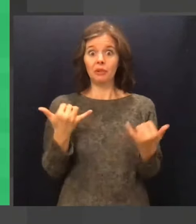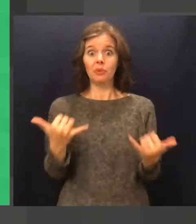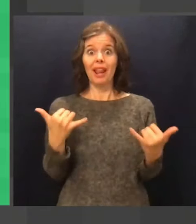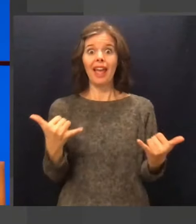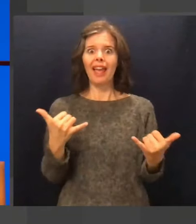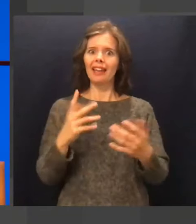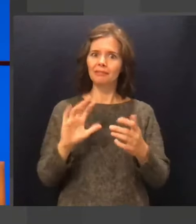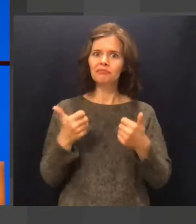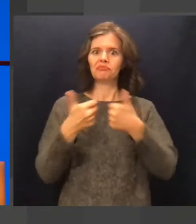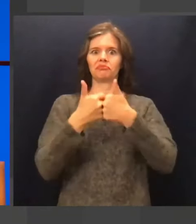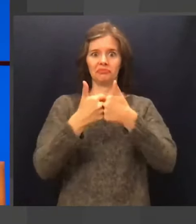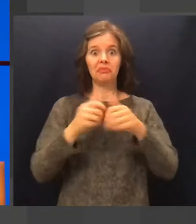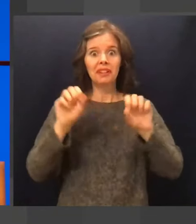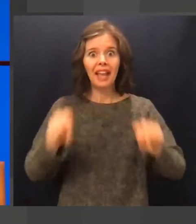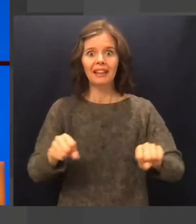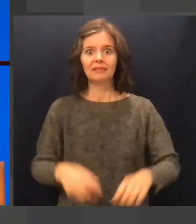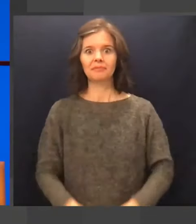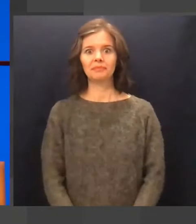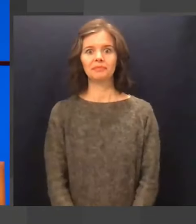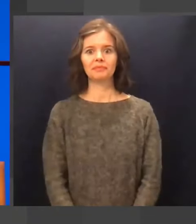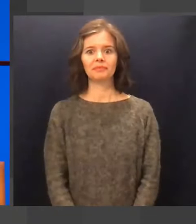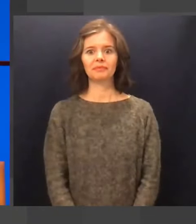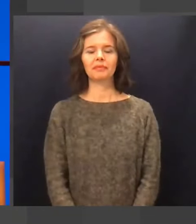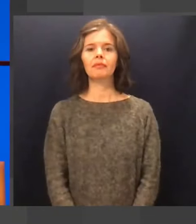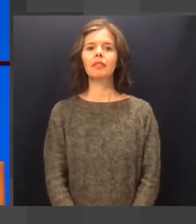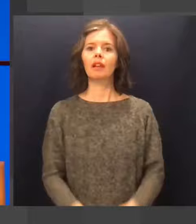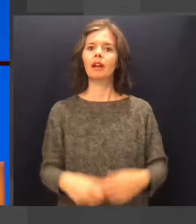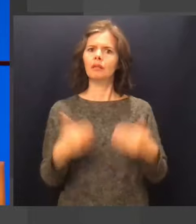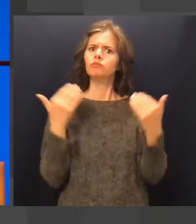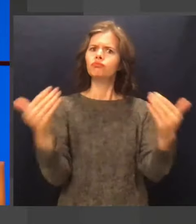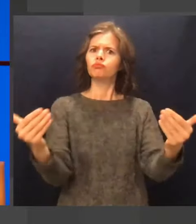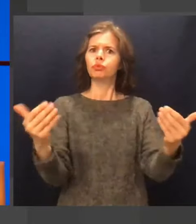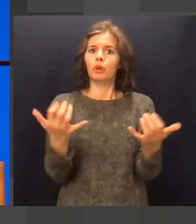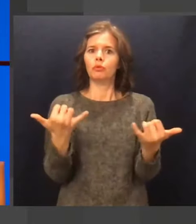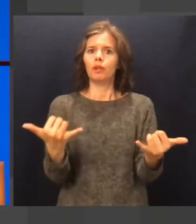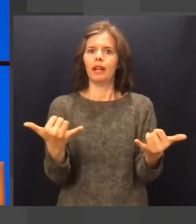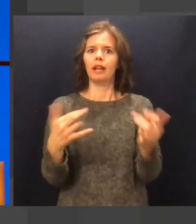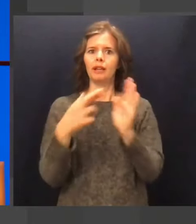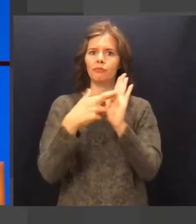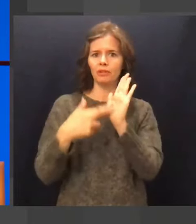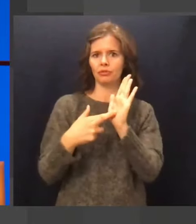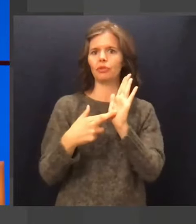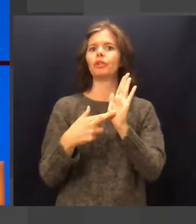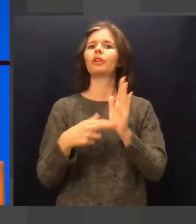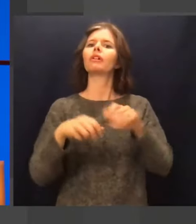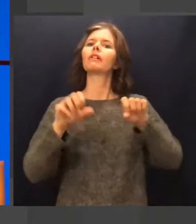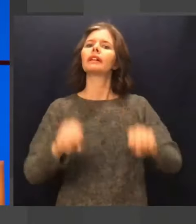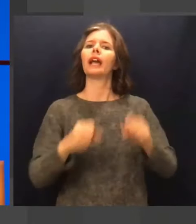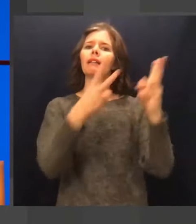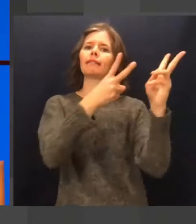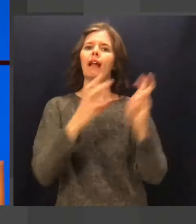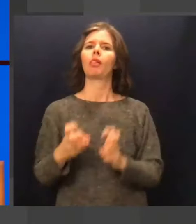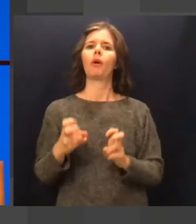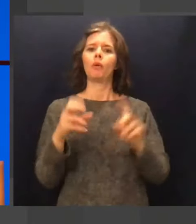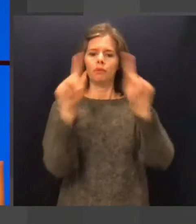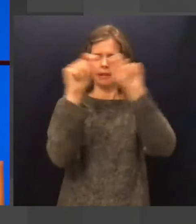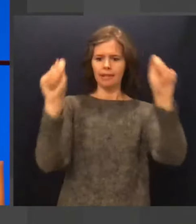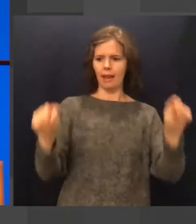THE CHAMPIONSHIP OPENS TODAY.